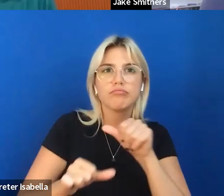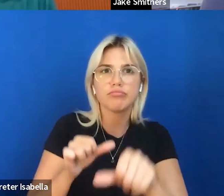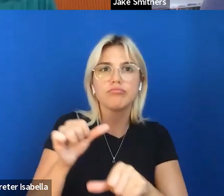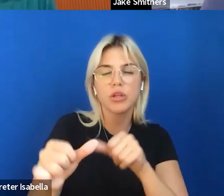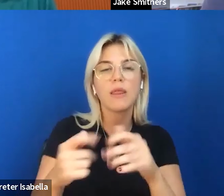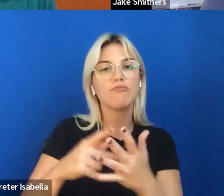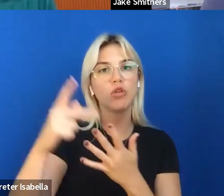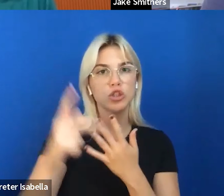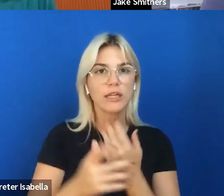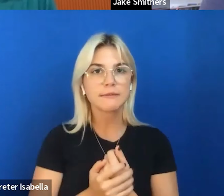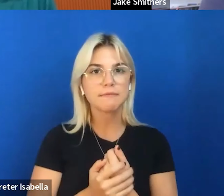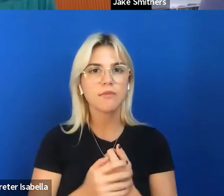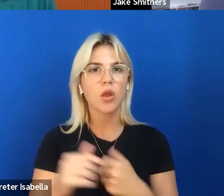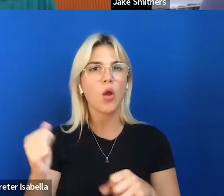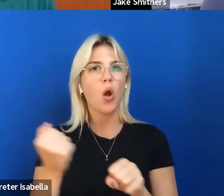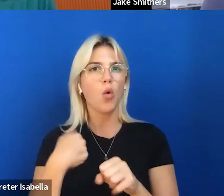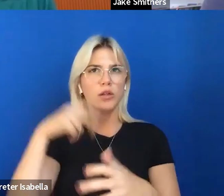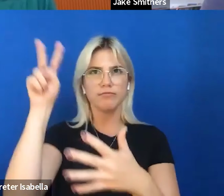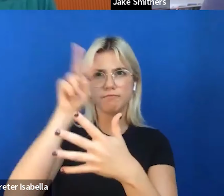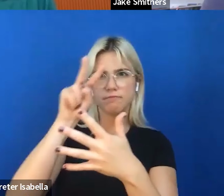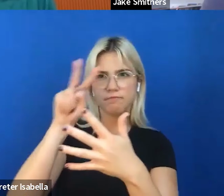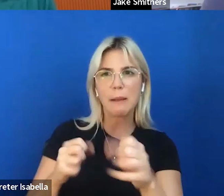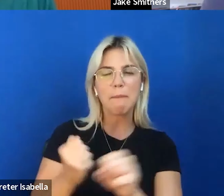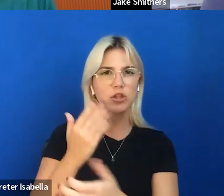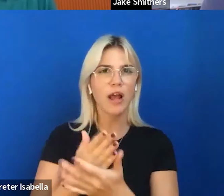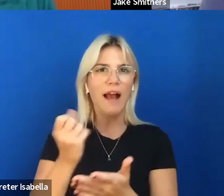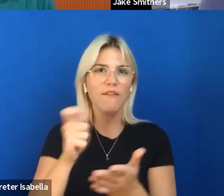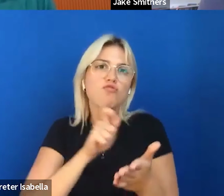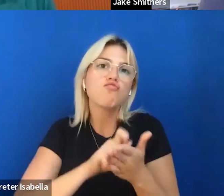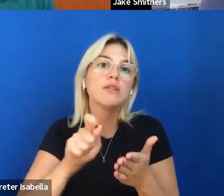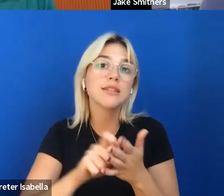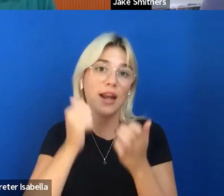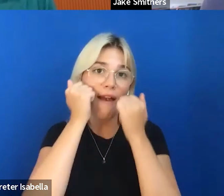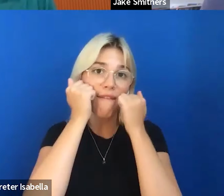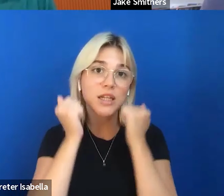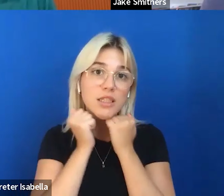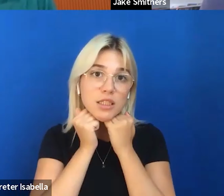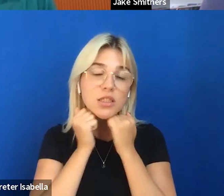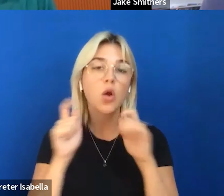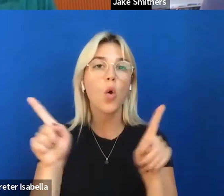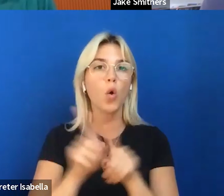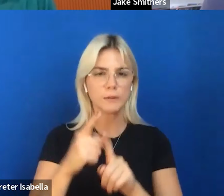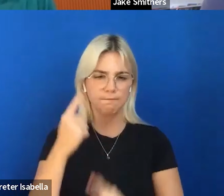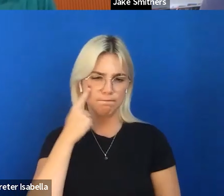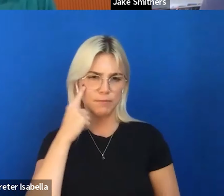to see any kind of written evidence of this, we'll also look at the budget to check if there's been